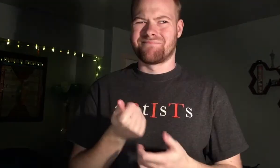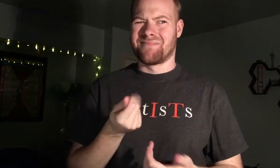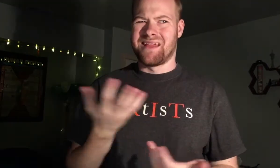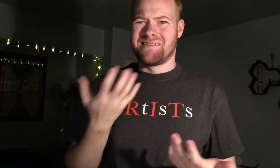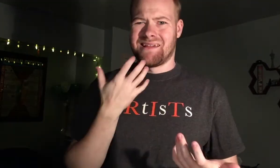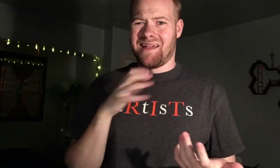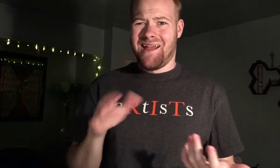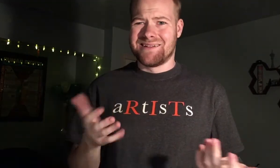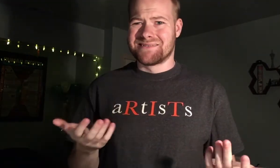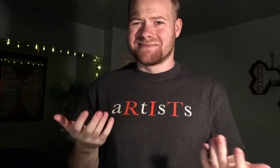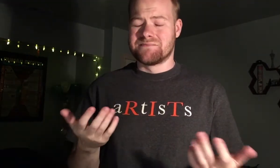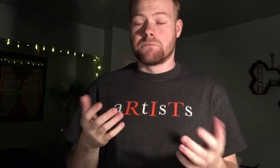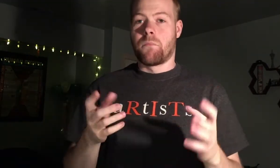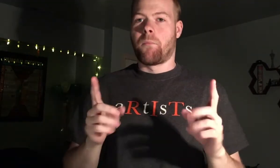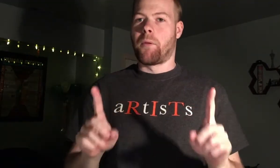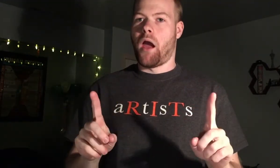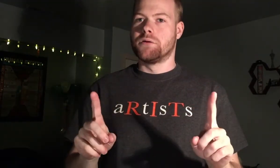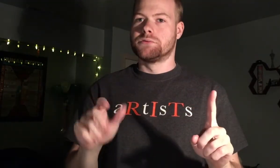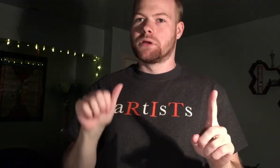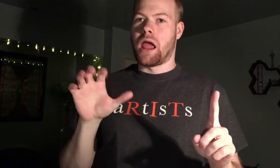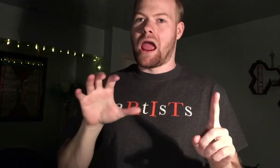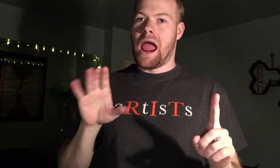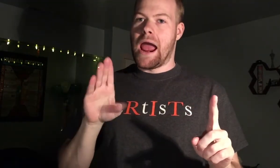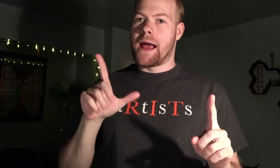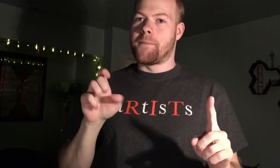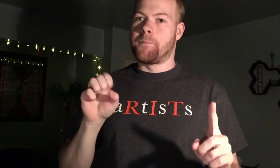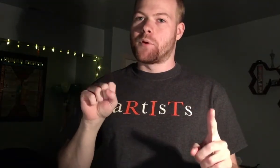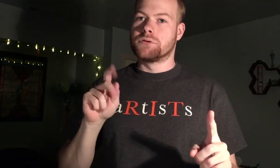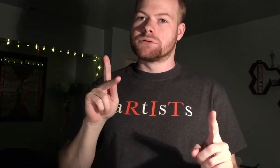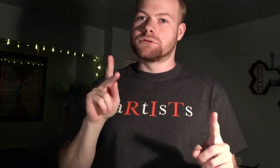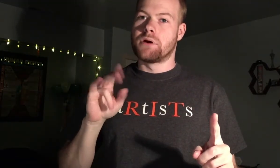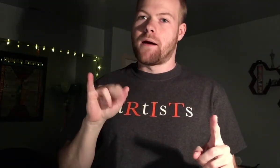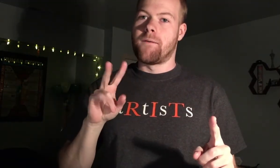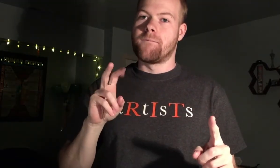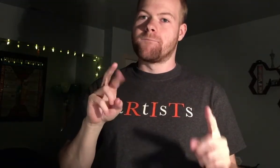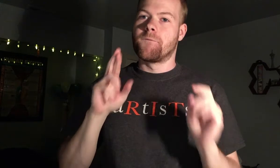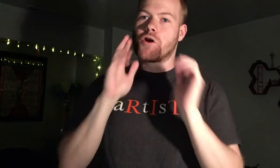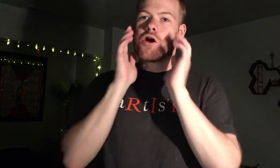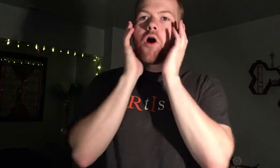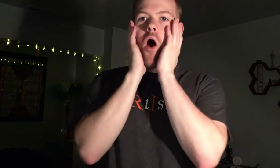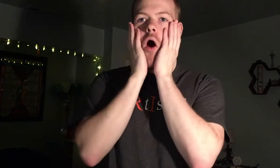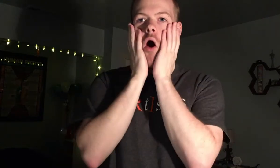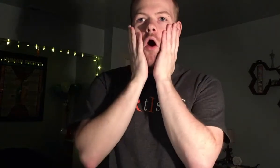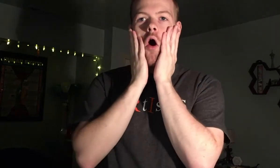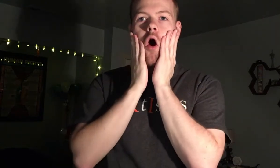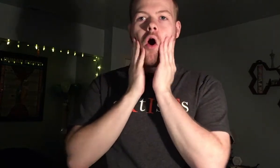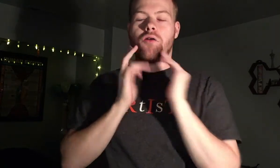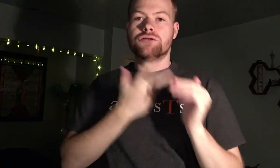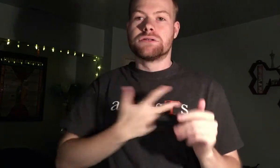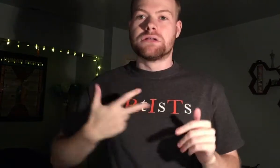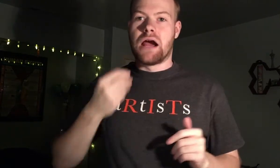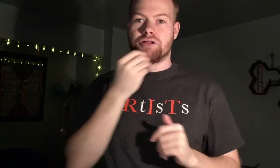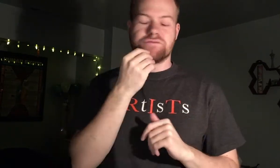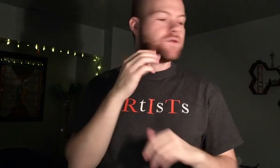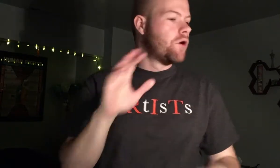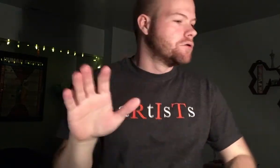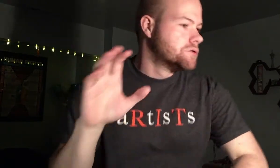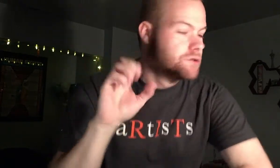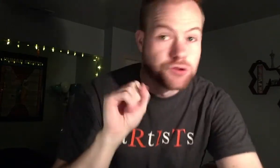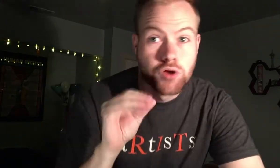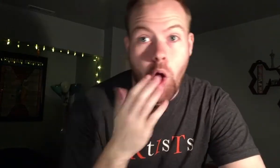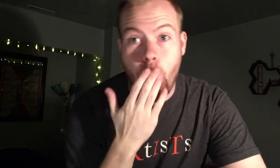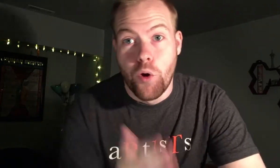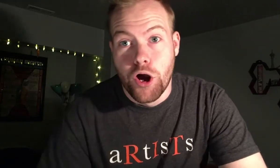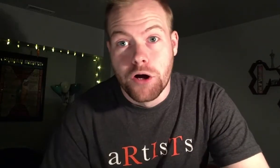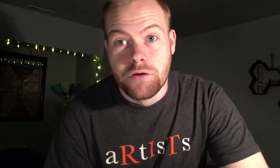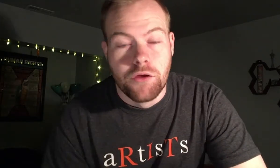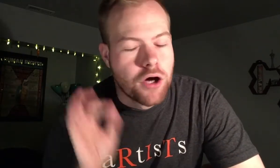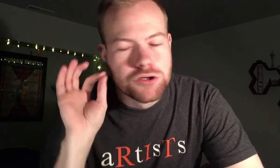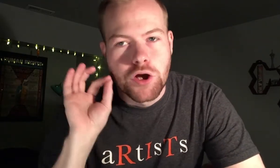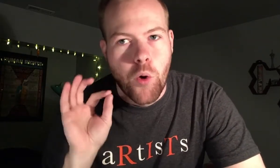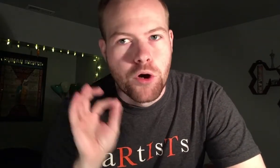Anything hot? But! Æbleskiver, ohh. It’s a Danish food. It’s so good! SO good.